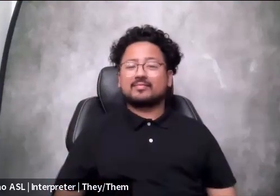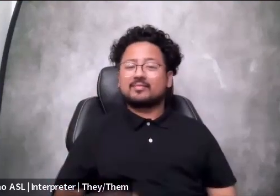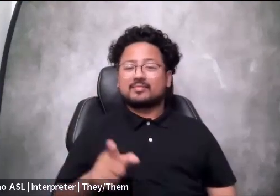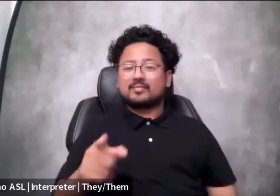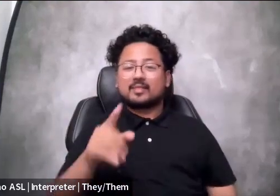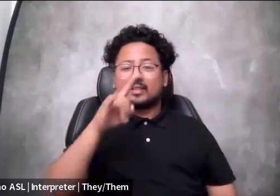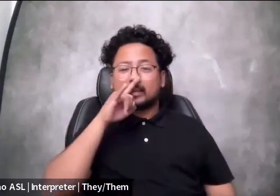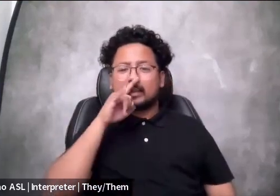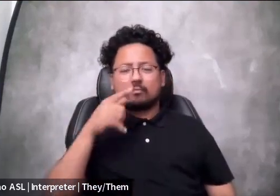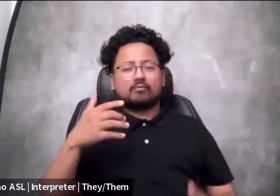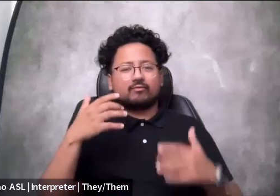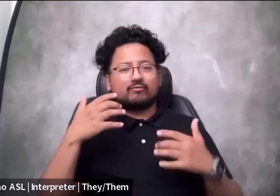That is a fat kid in Stretch Pants.